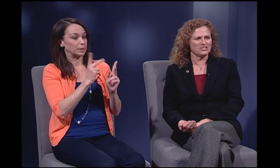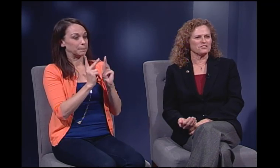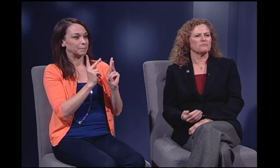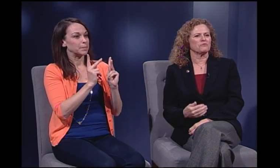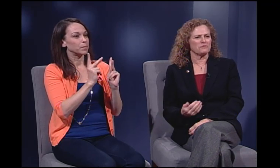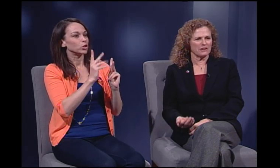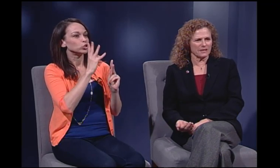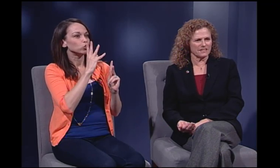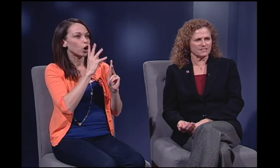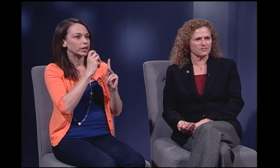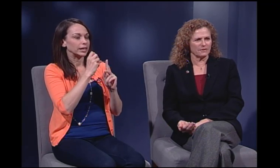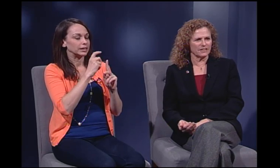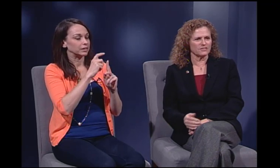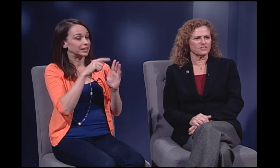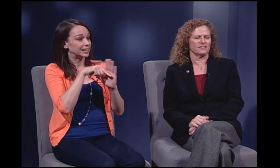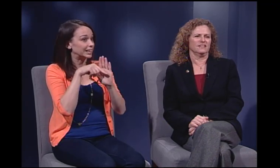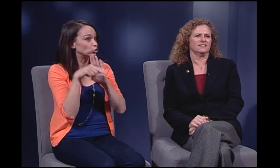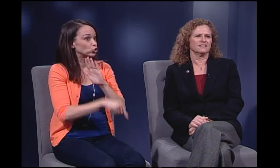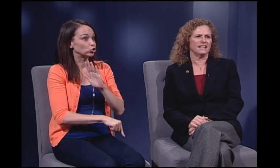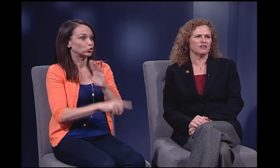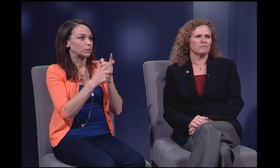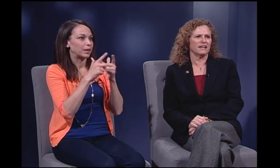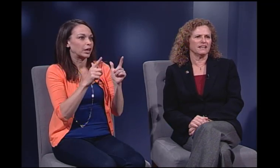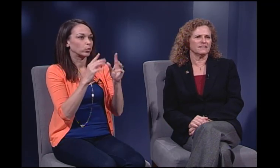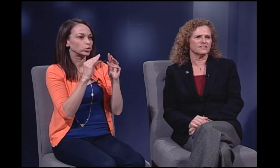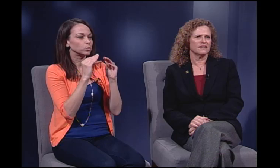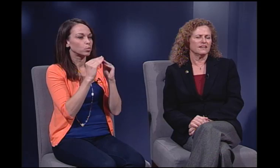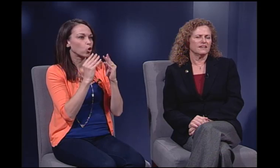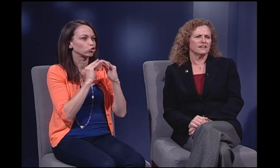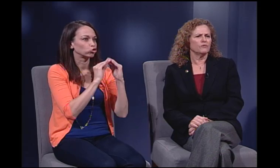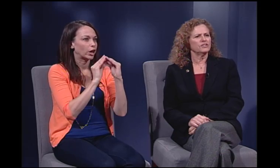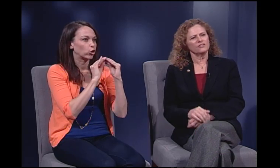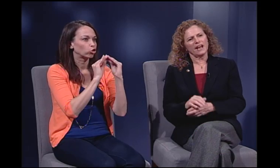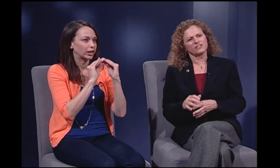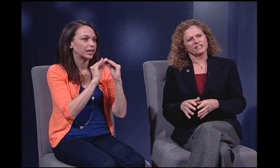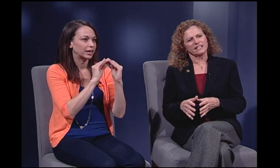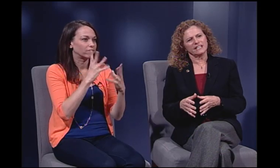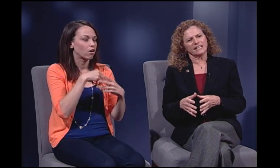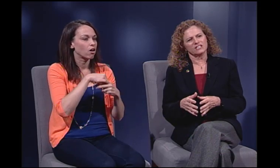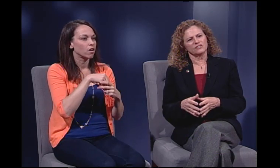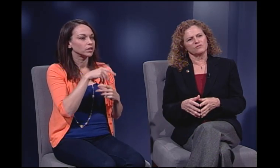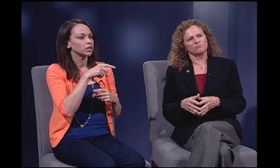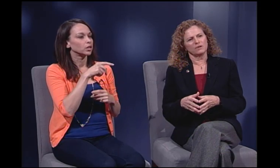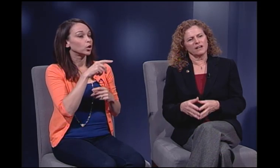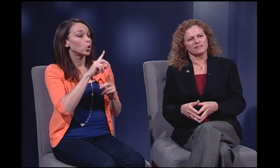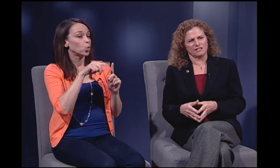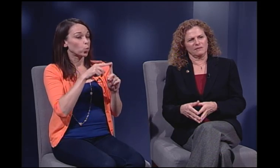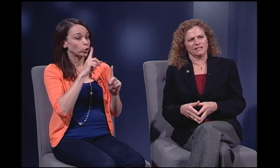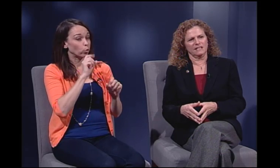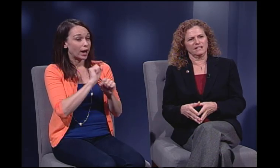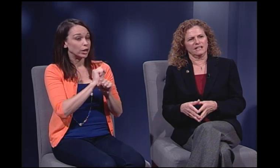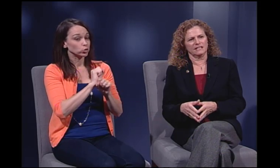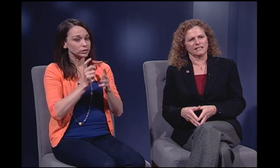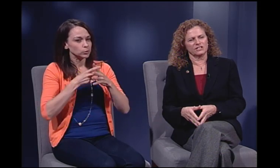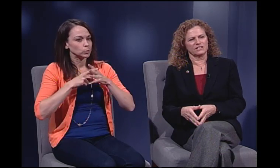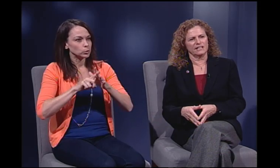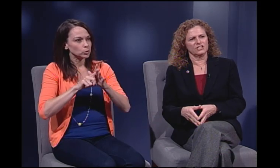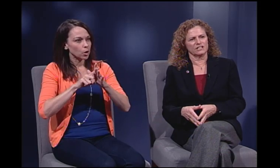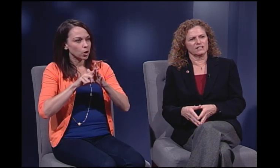there's more rhetoric that surrounds campaigns. When you actually get into policy making and legislation,